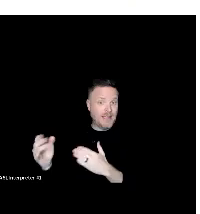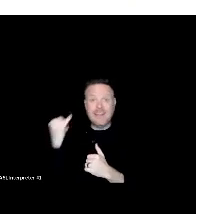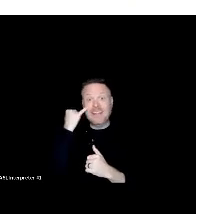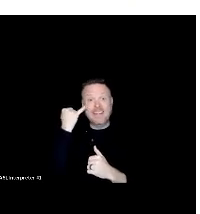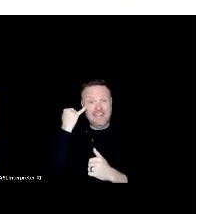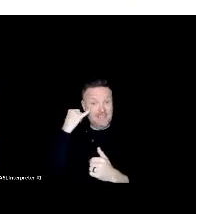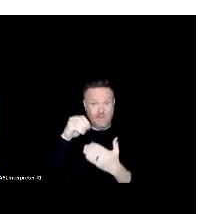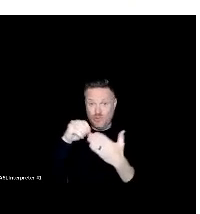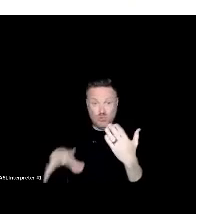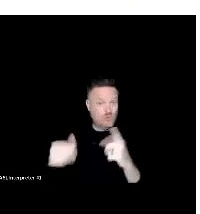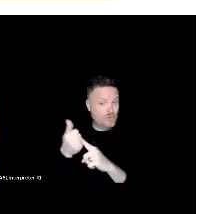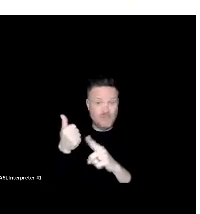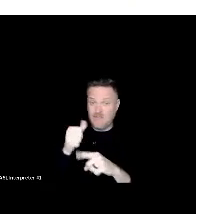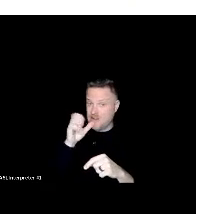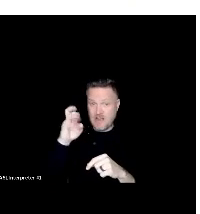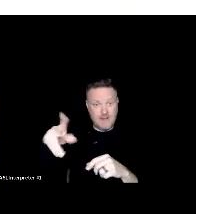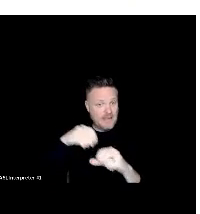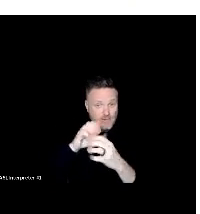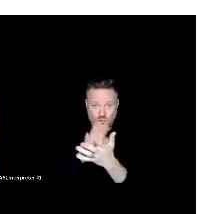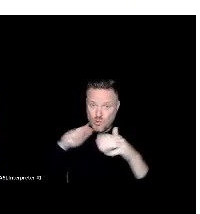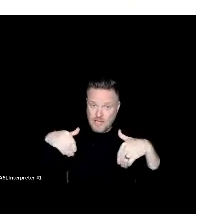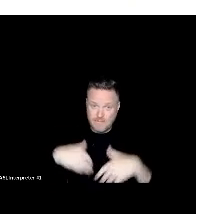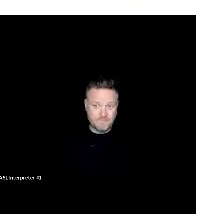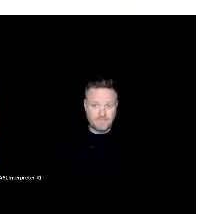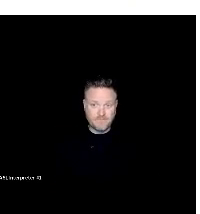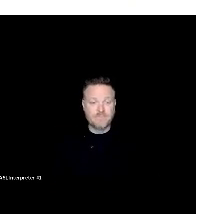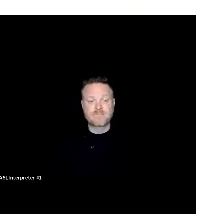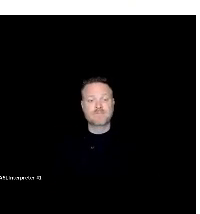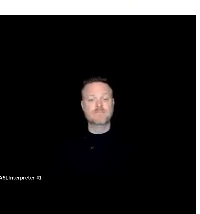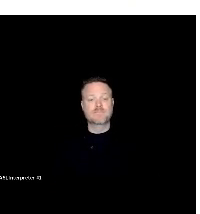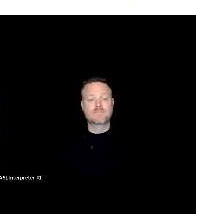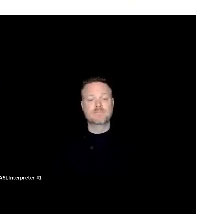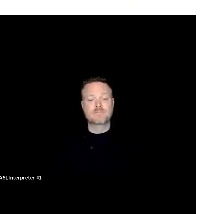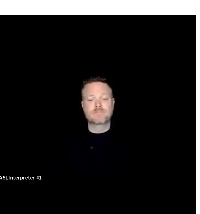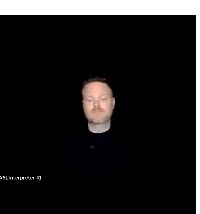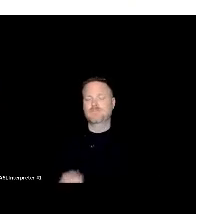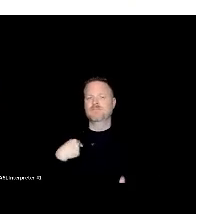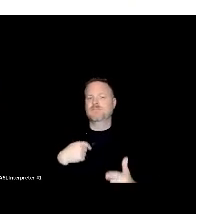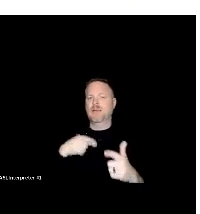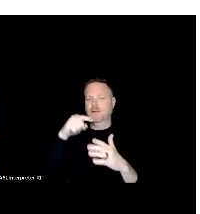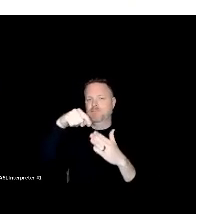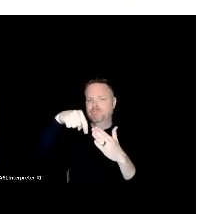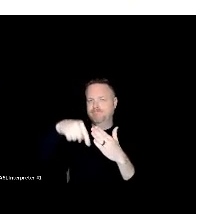school. Next slide. So I'm going to just drill down a little deeper on those definitions that